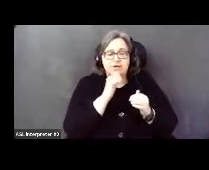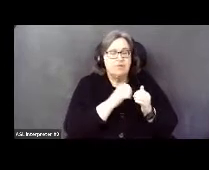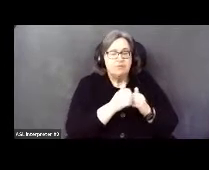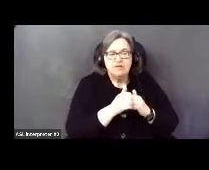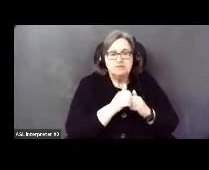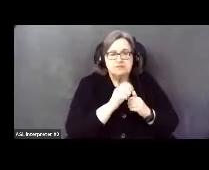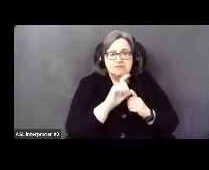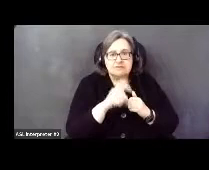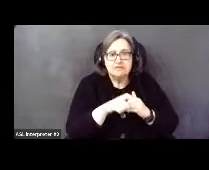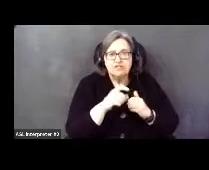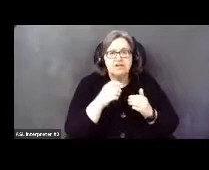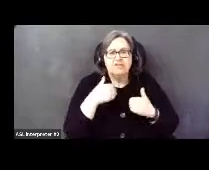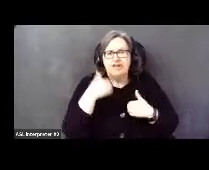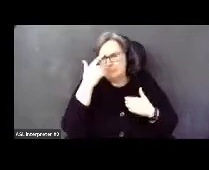health questions could you own a gun if you